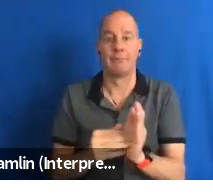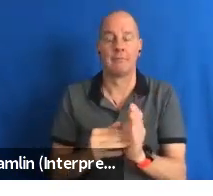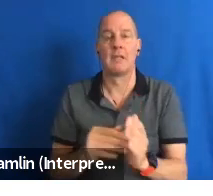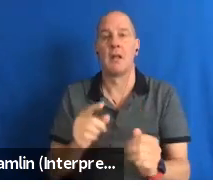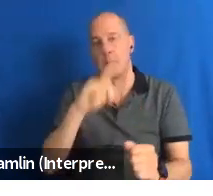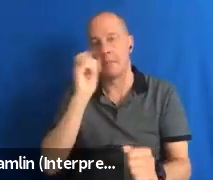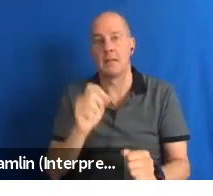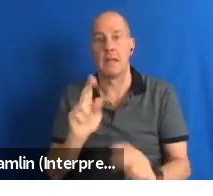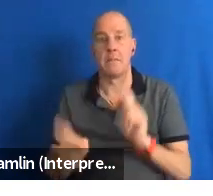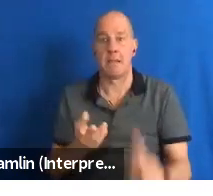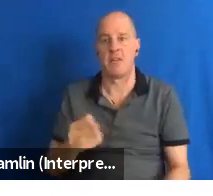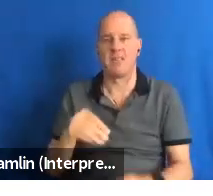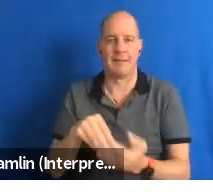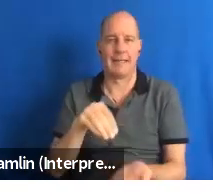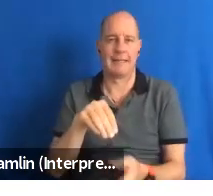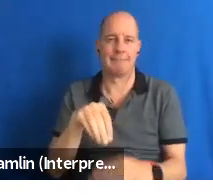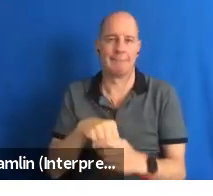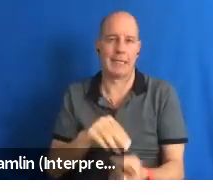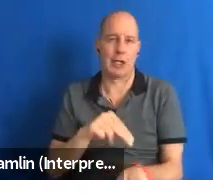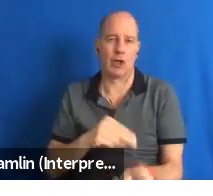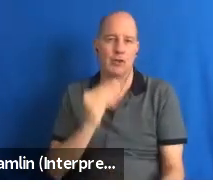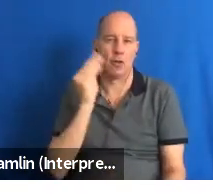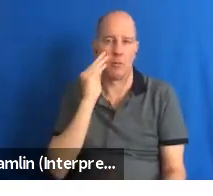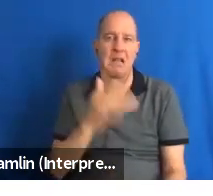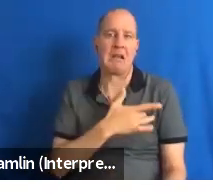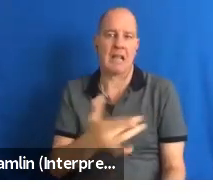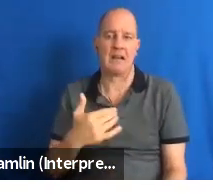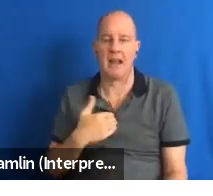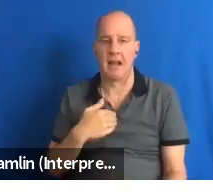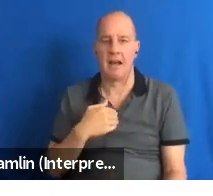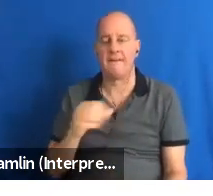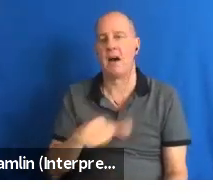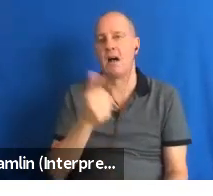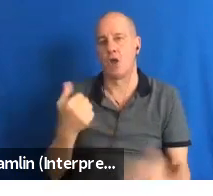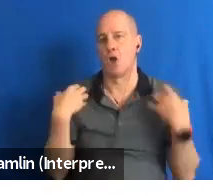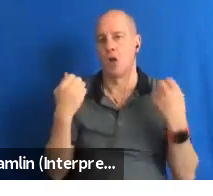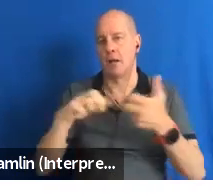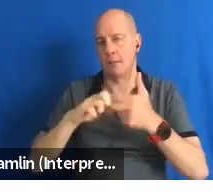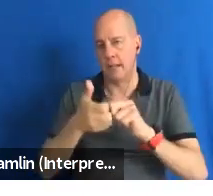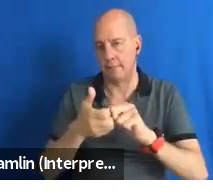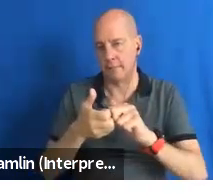health conditions especially. Of course, not only limited to that, but especially for that,